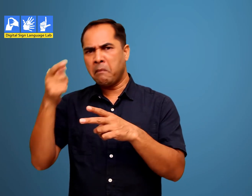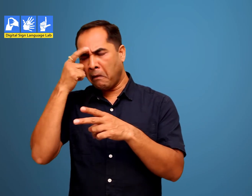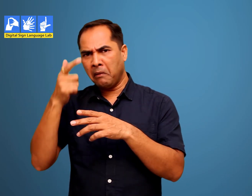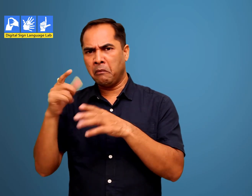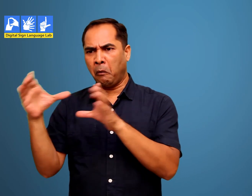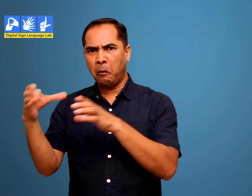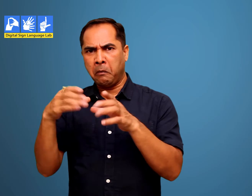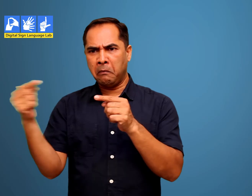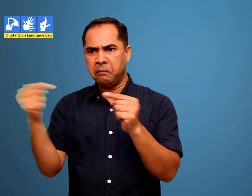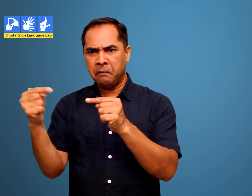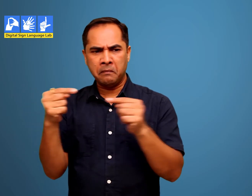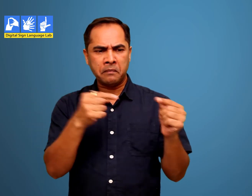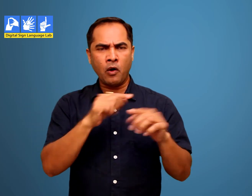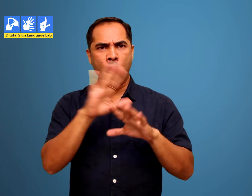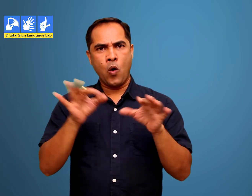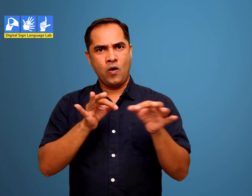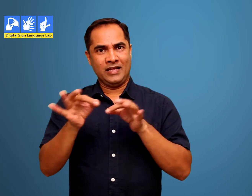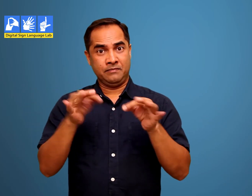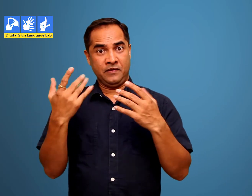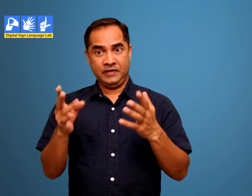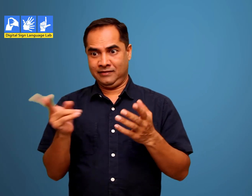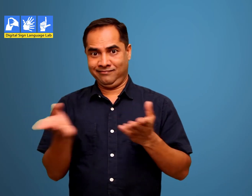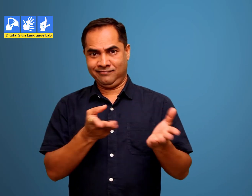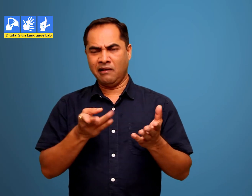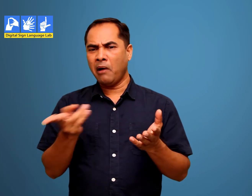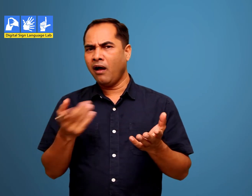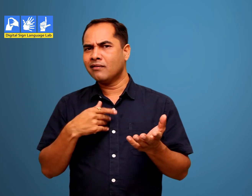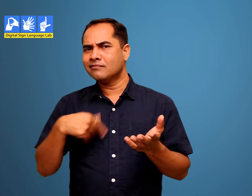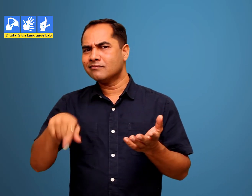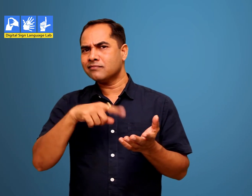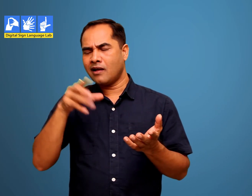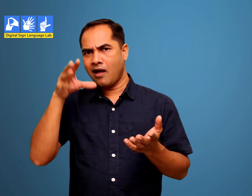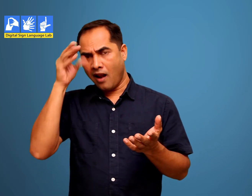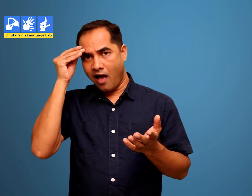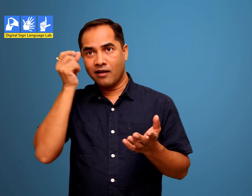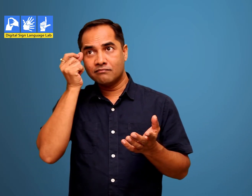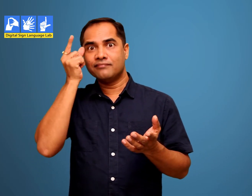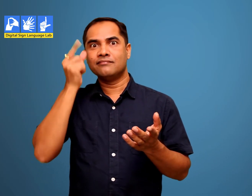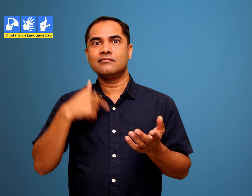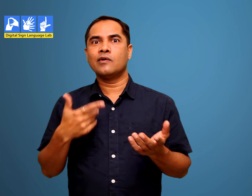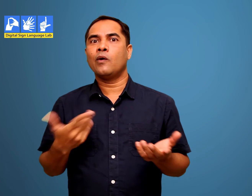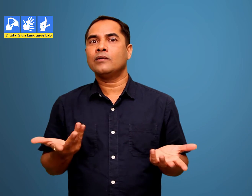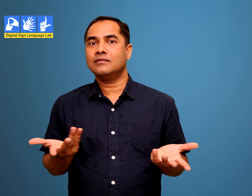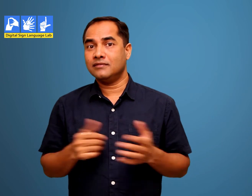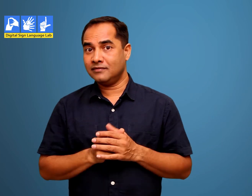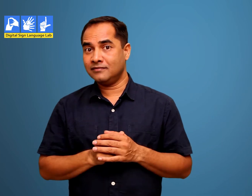conflicts between majority and minority. What have you learned? In Belgium, the